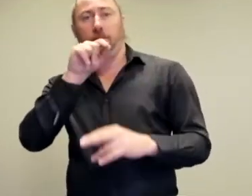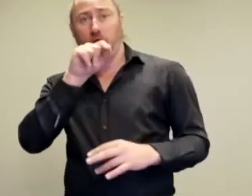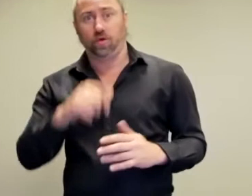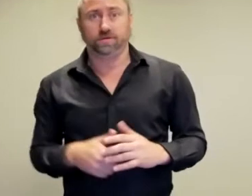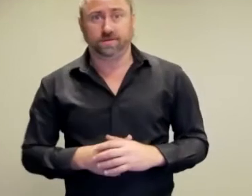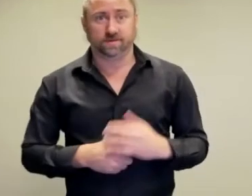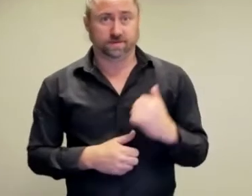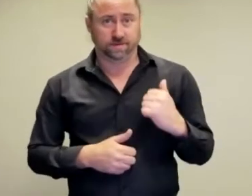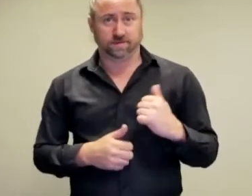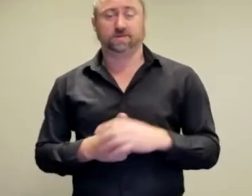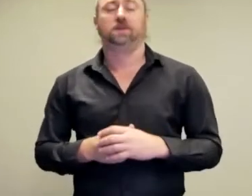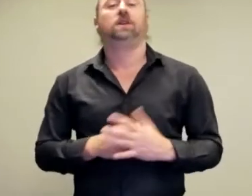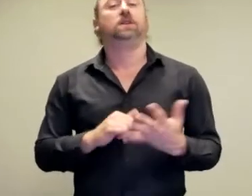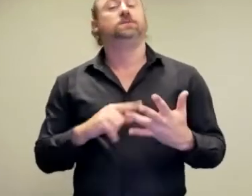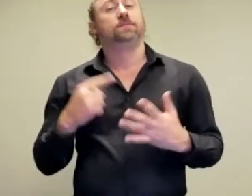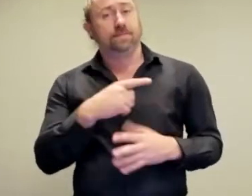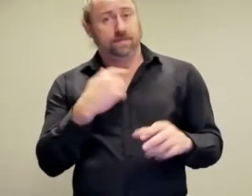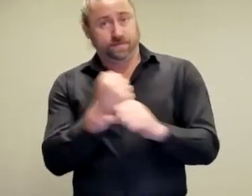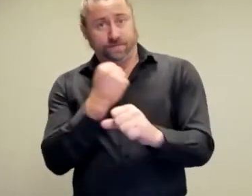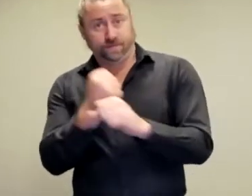So this is the work I made when I first moved